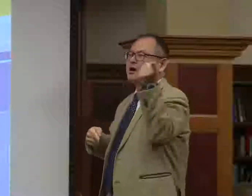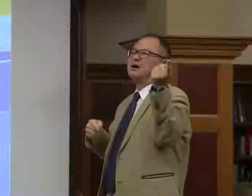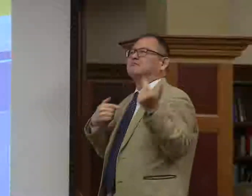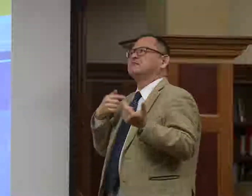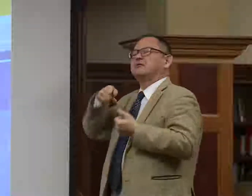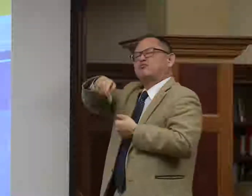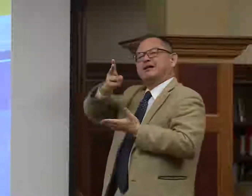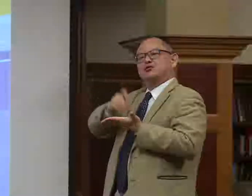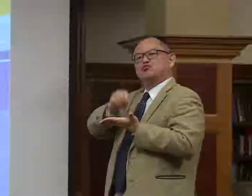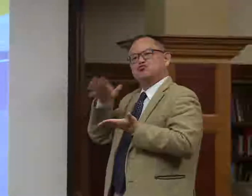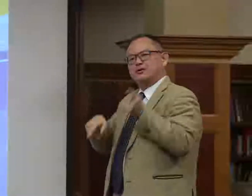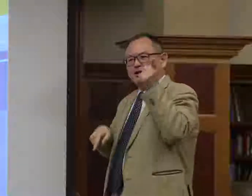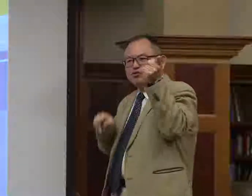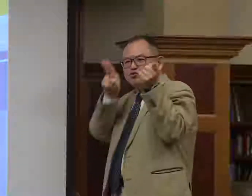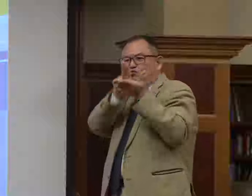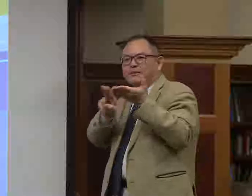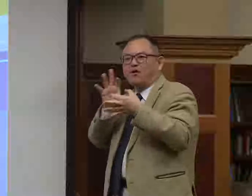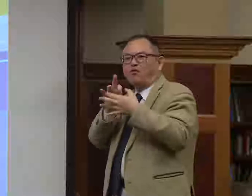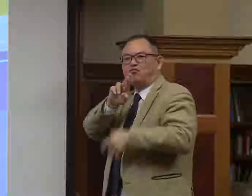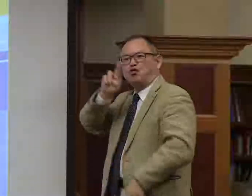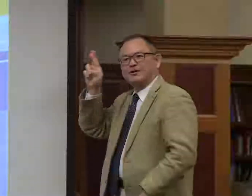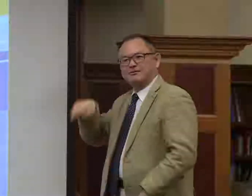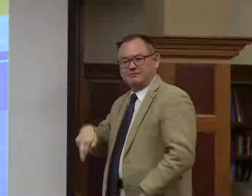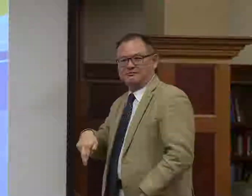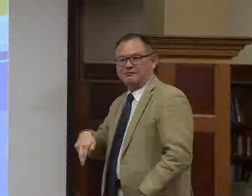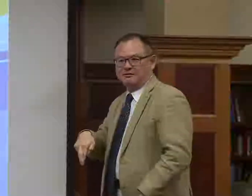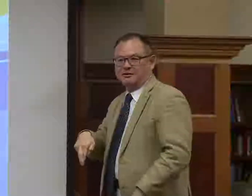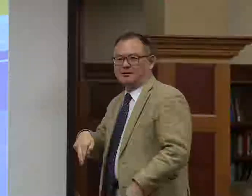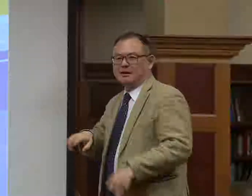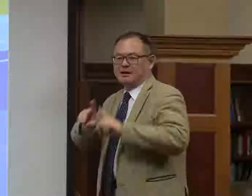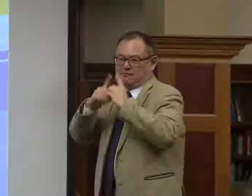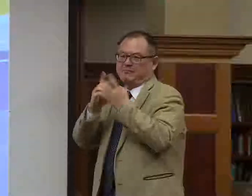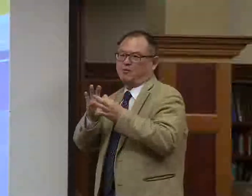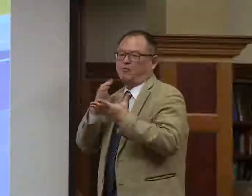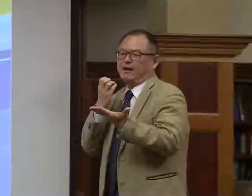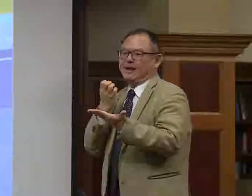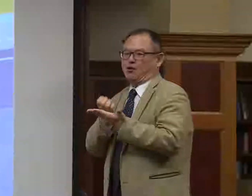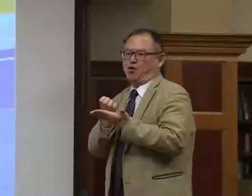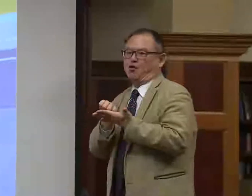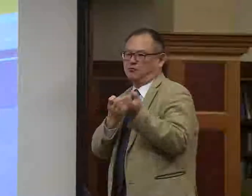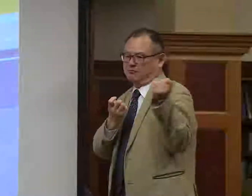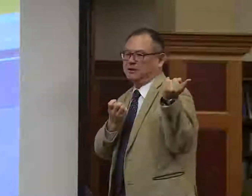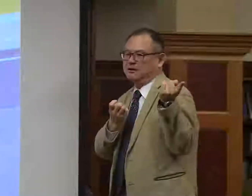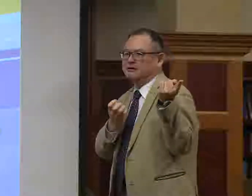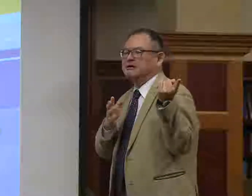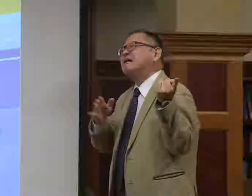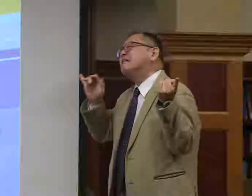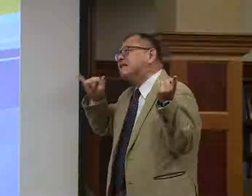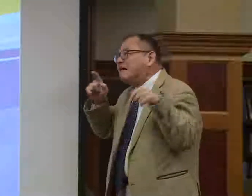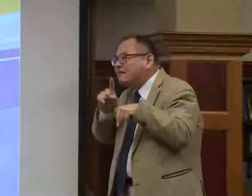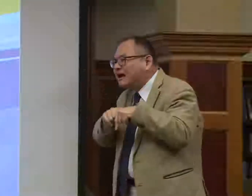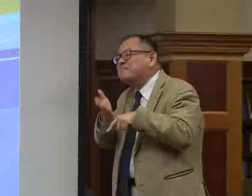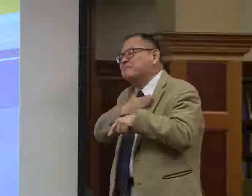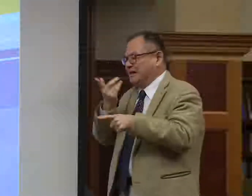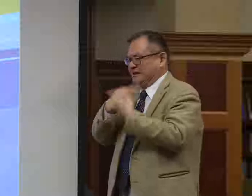About 25 years ago, I was a student at the University of Rochester in the Department of Economics,